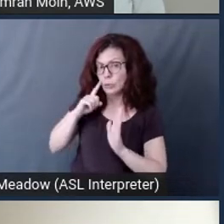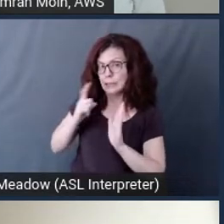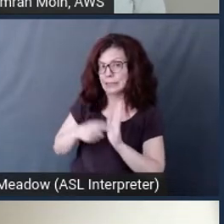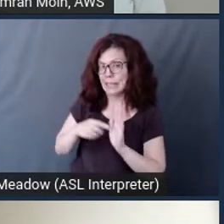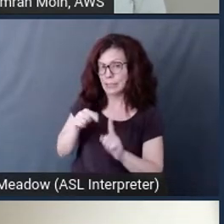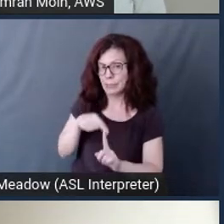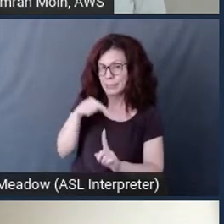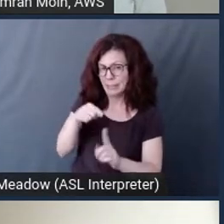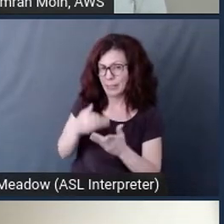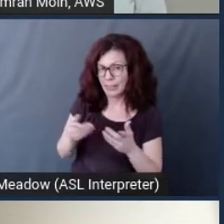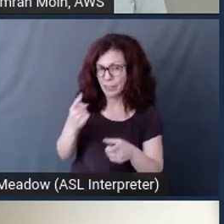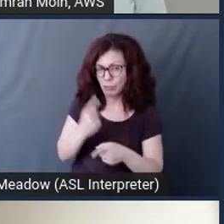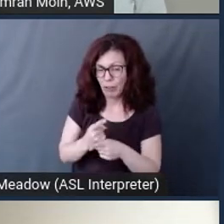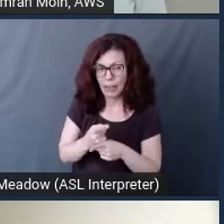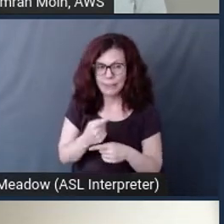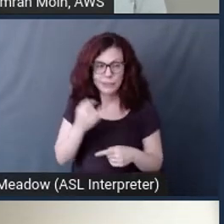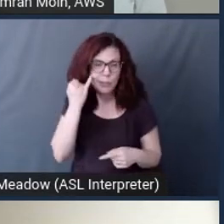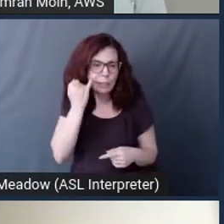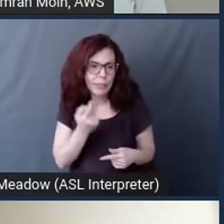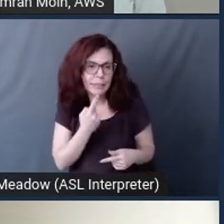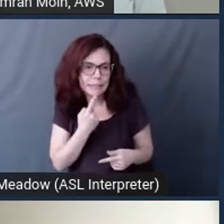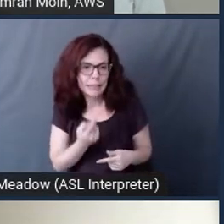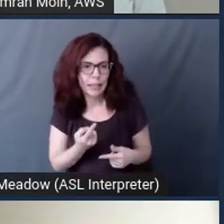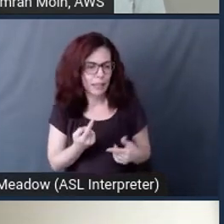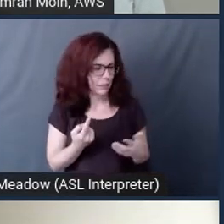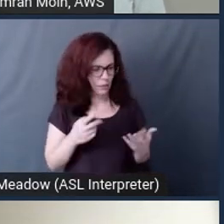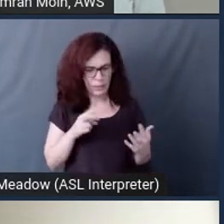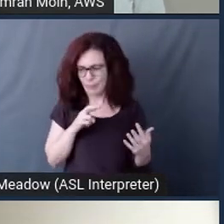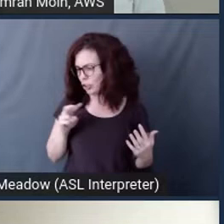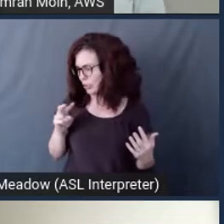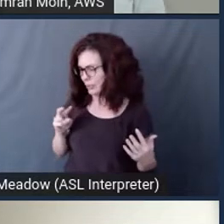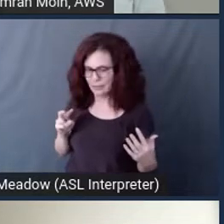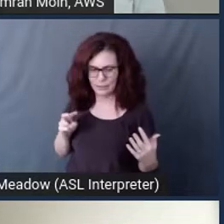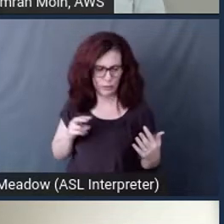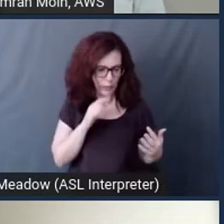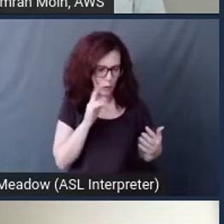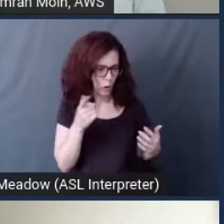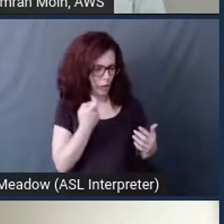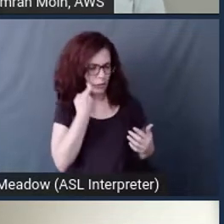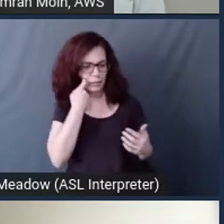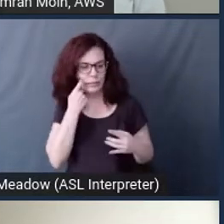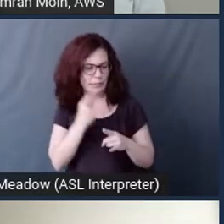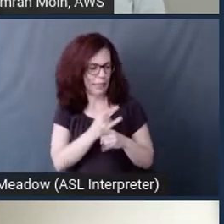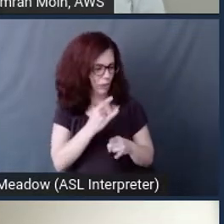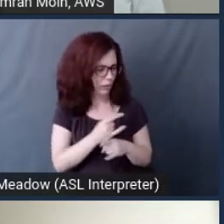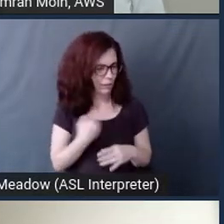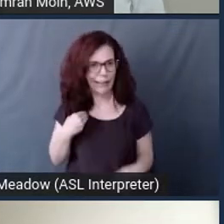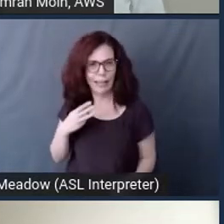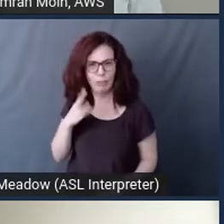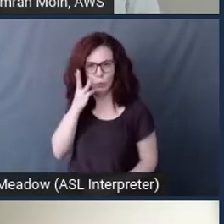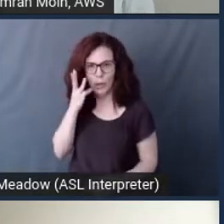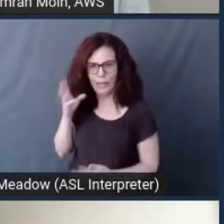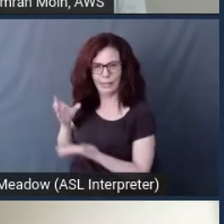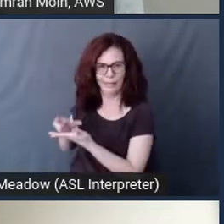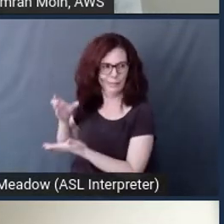If I say like, what will make me not look like an alcoholic here? (overlapping discussion) Box of chocolates, yes.